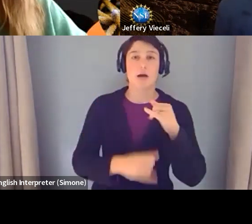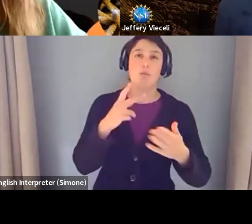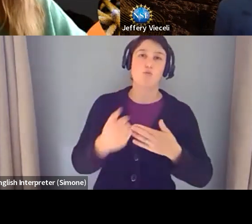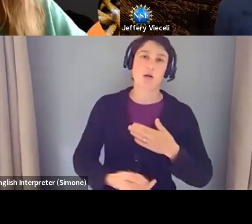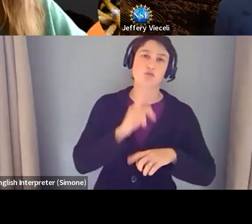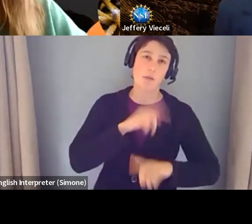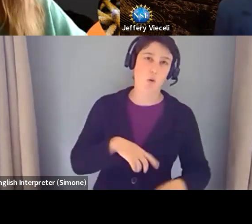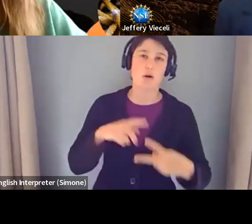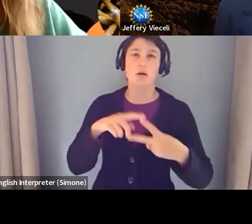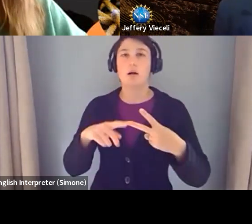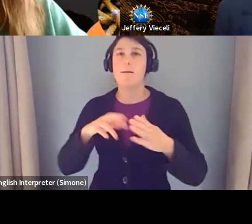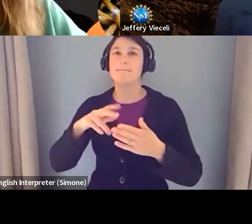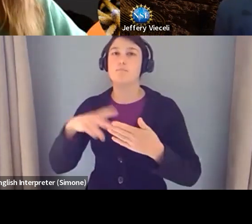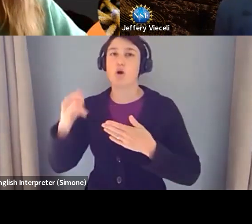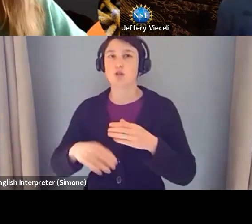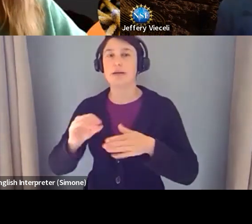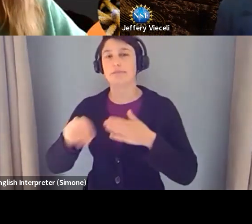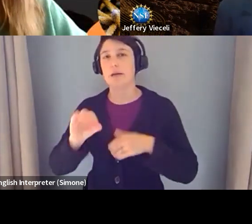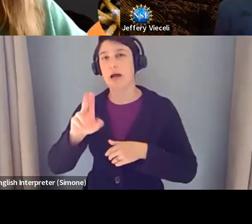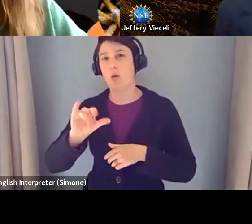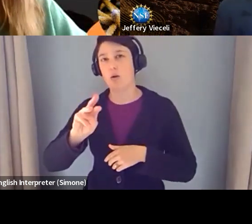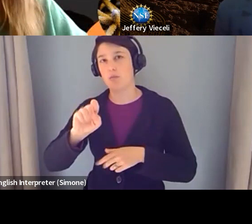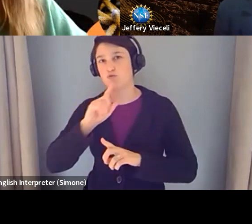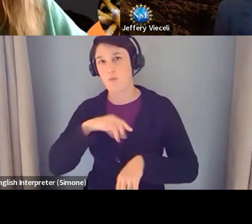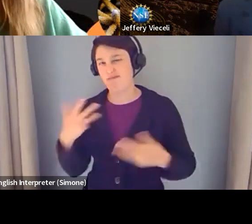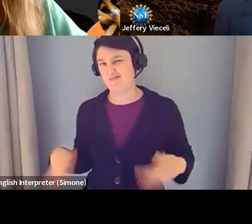or project outcomes report so you would have two. Jeremy Leffler: Project outcomes report. Jeff Vieceli: Yes. >> Jeremy Leffler: Right.